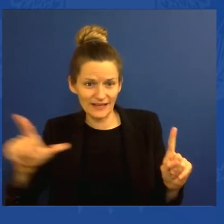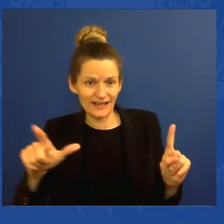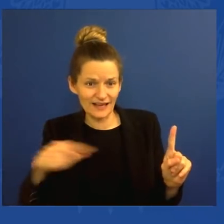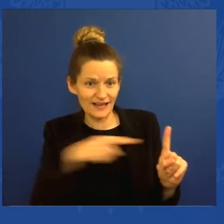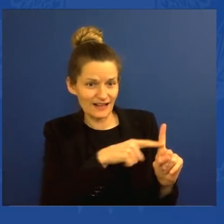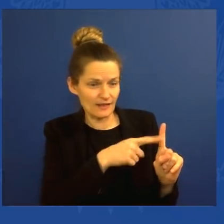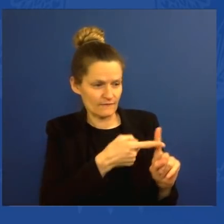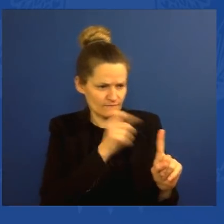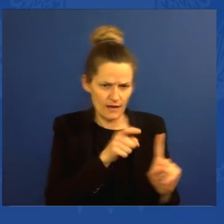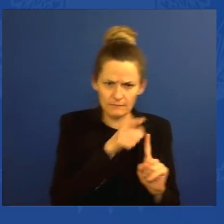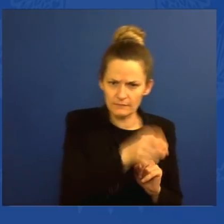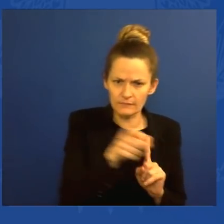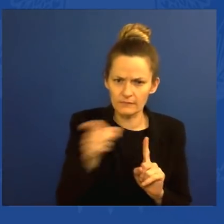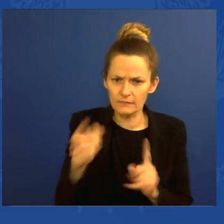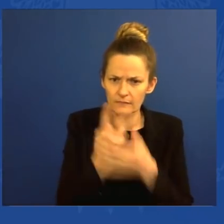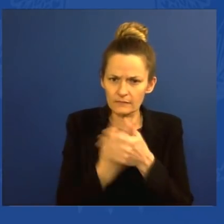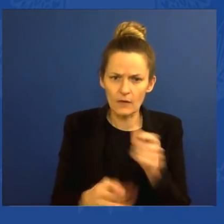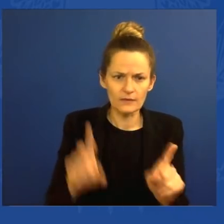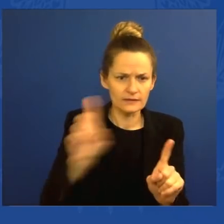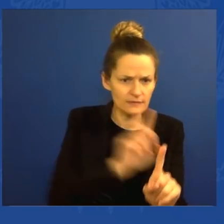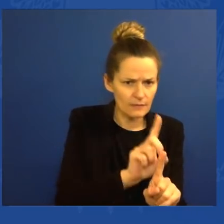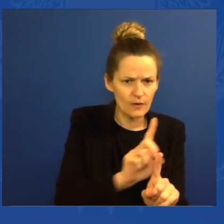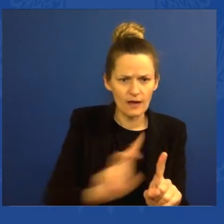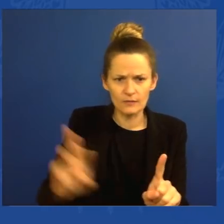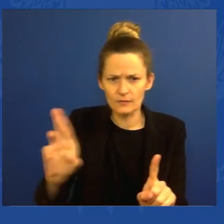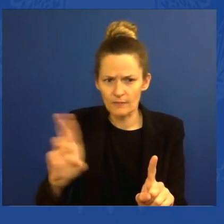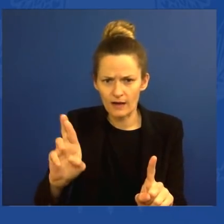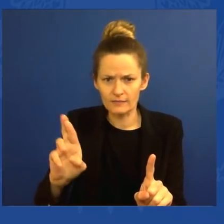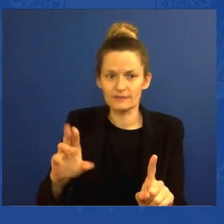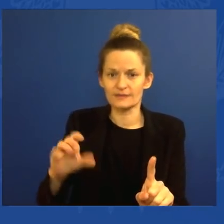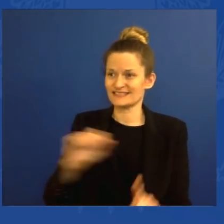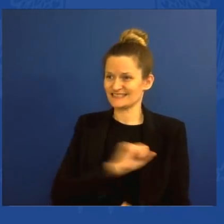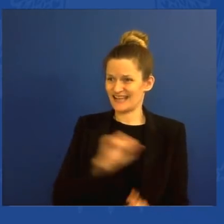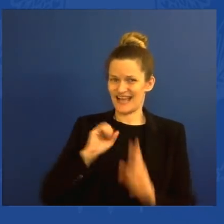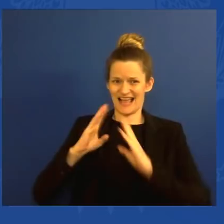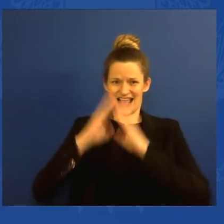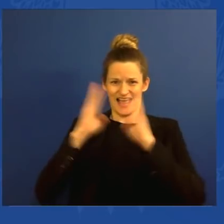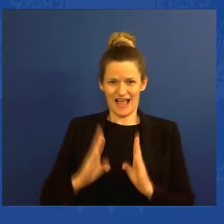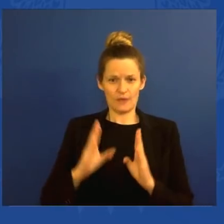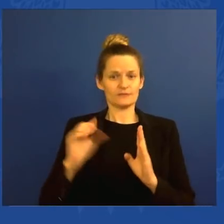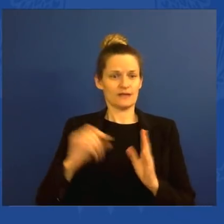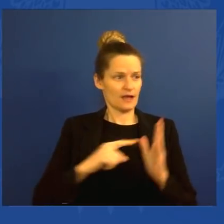It includes billions of dollars for new incentives to produce semiconductors here in America.